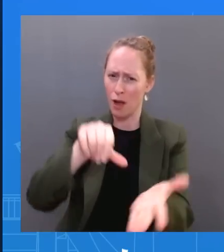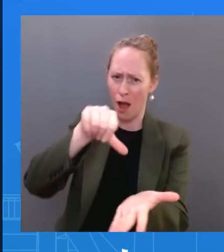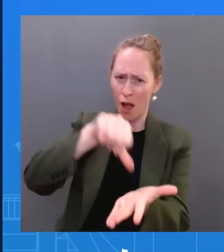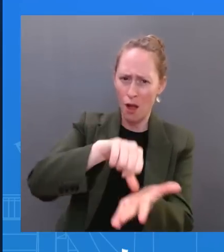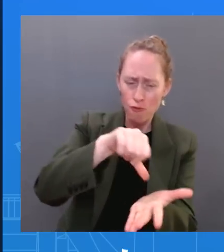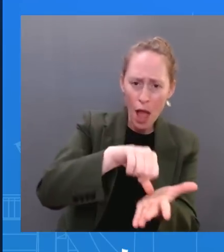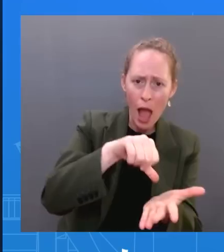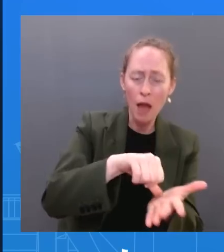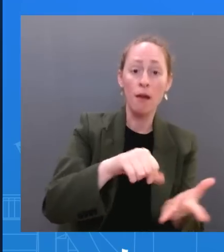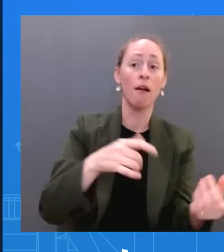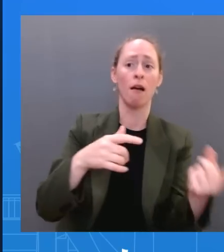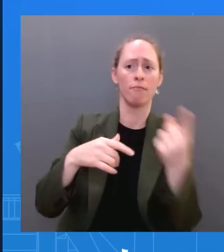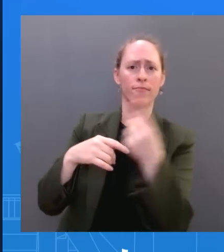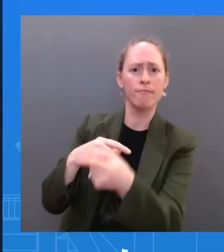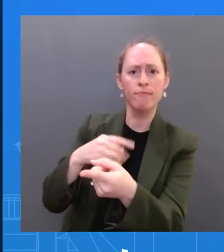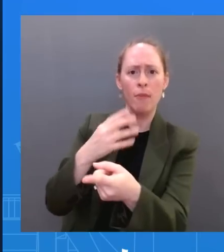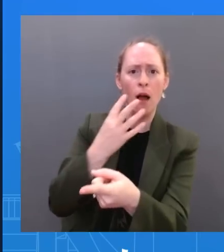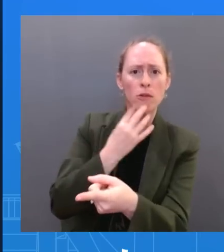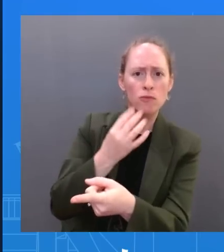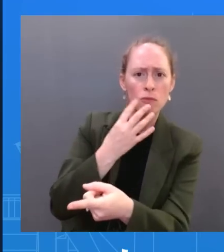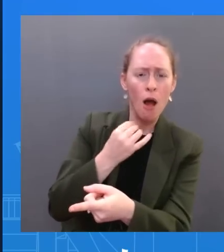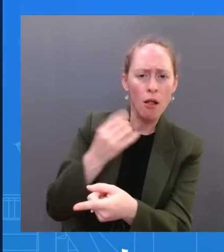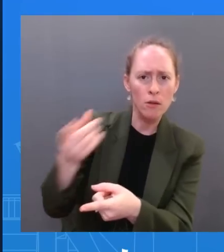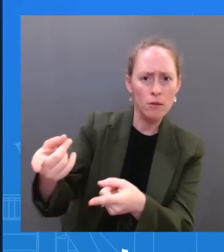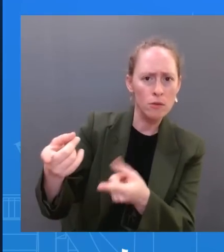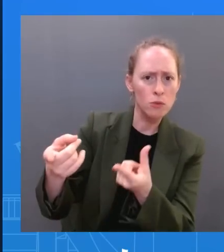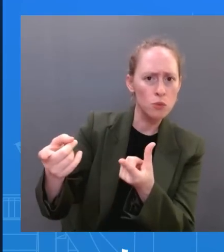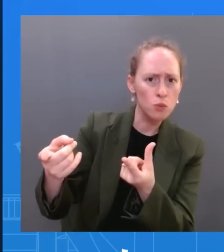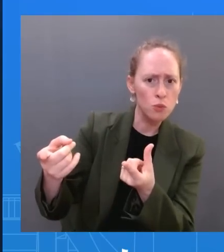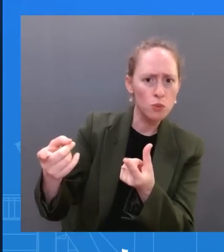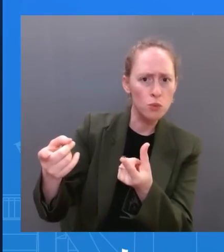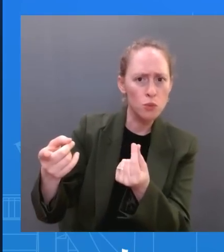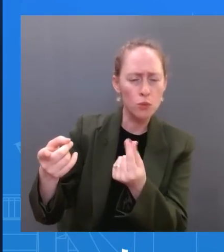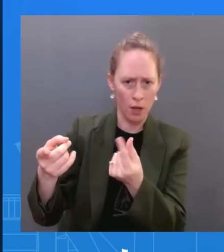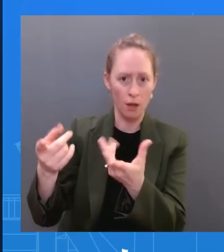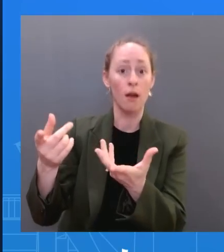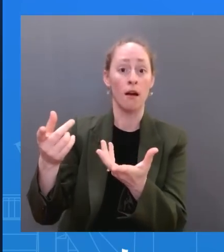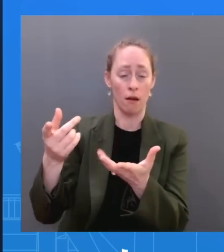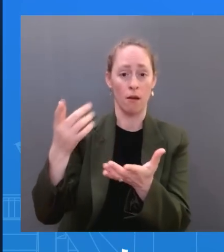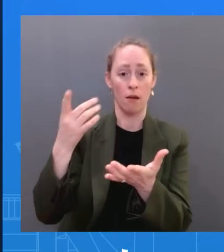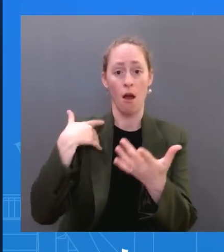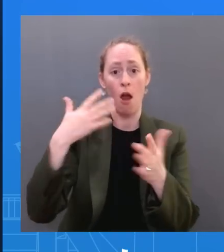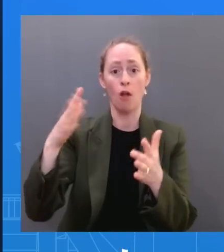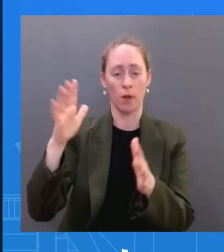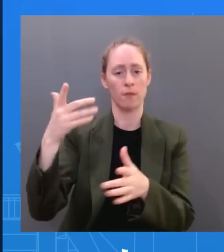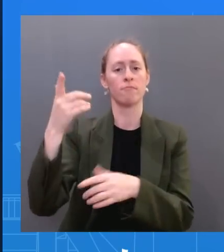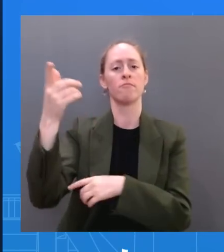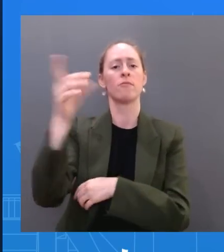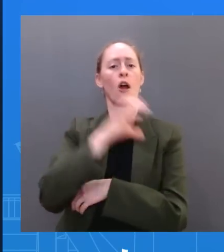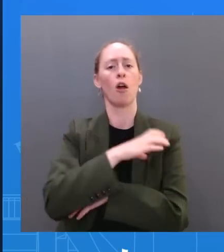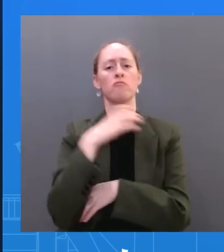in American history. We're working closely across every dimension of the relationship -- from finance and food security,